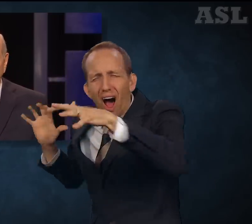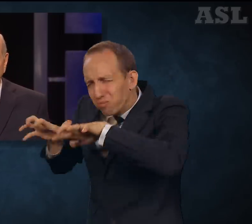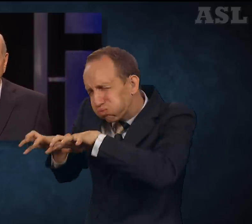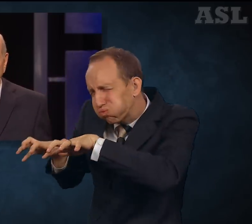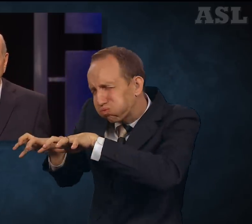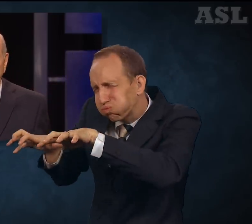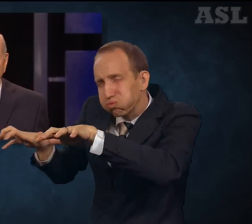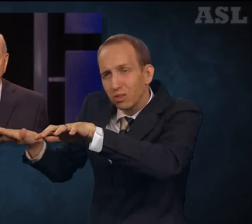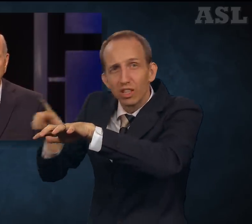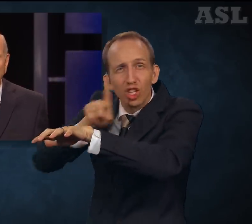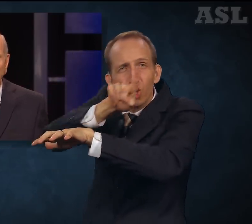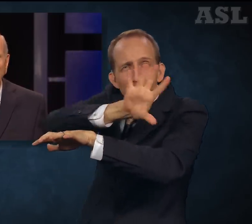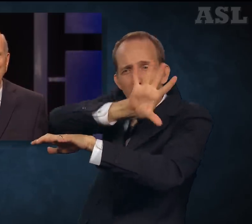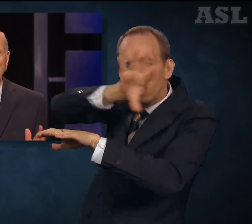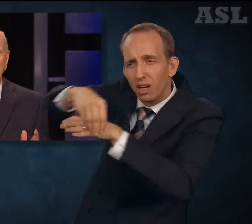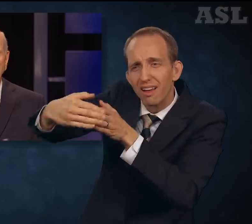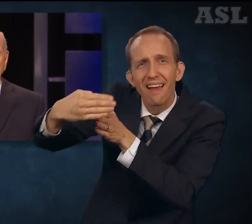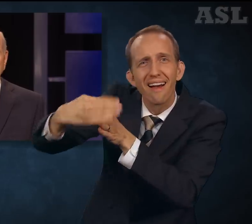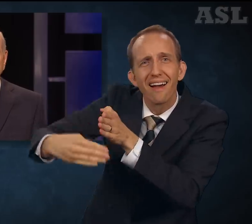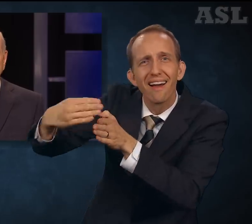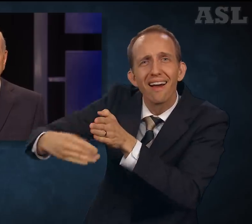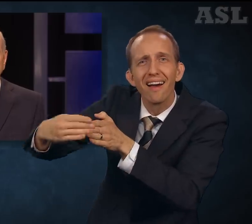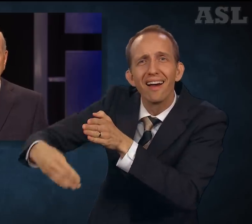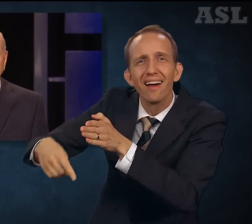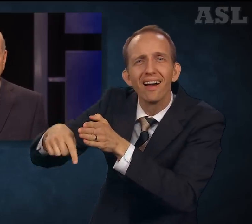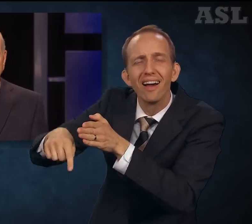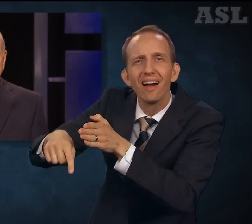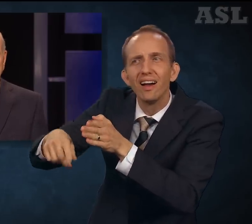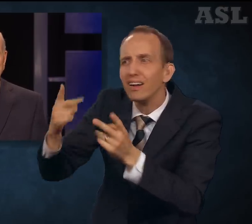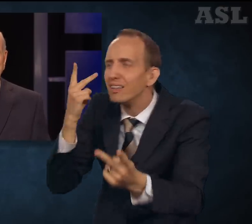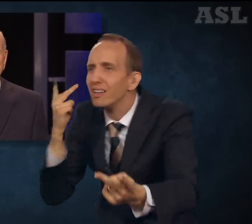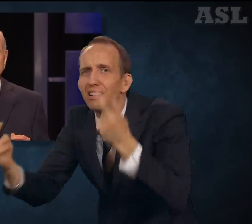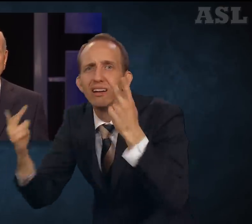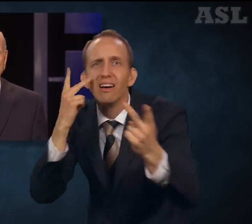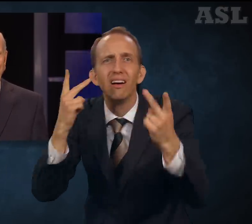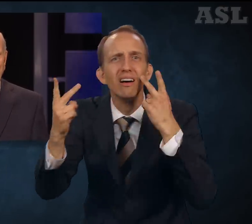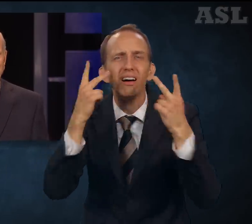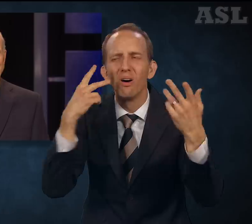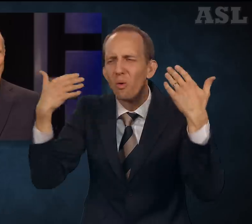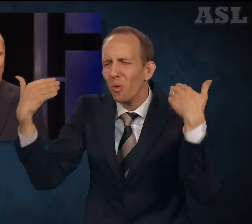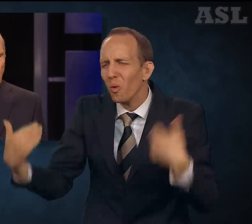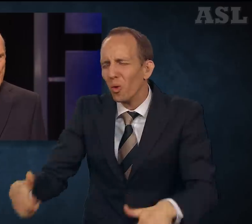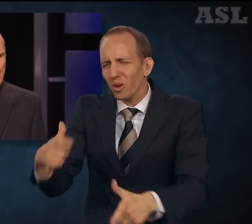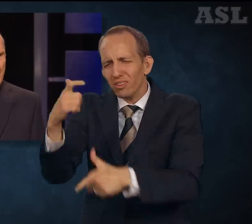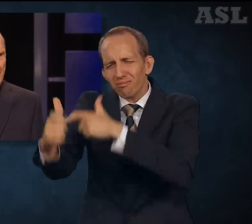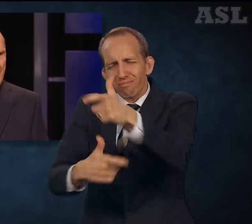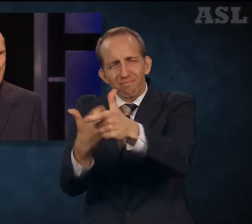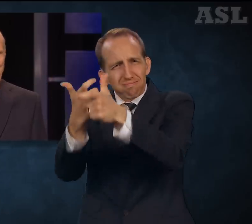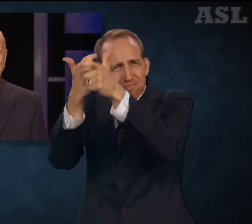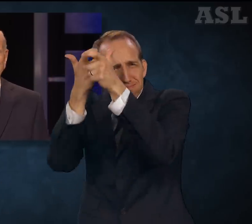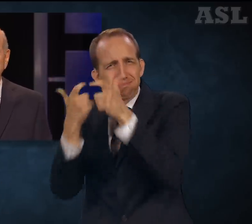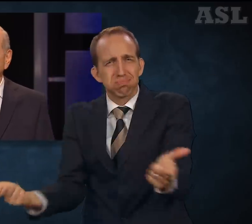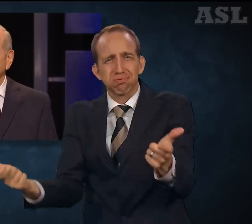EVER LIVED ON PLANET EARTH,